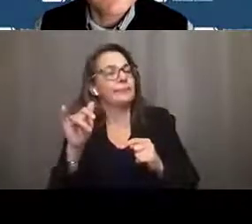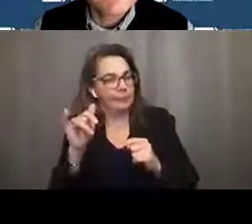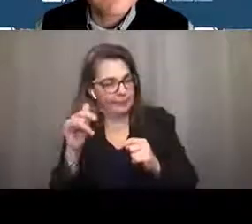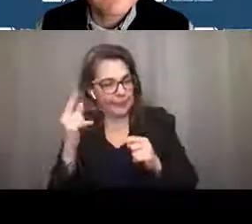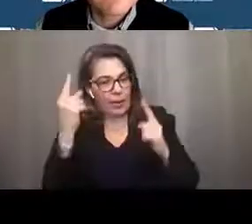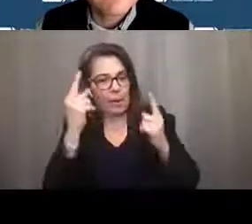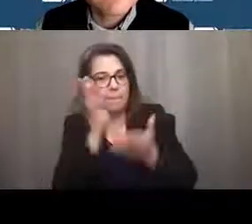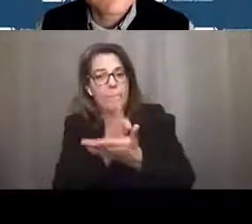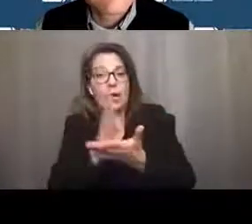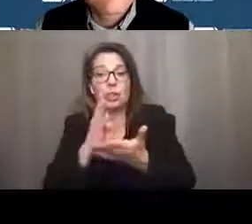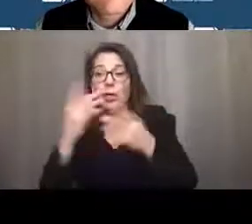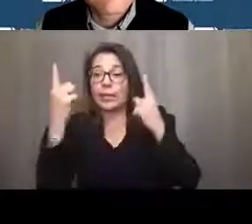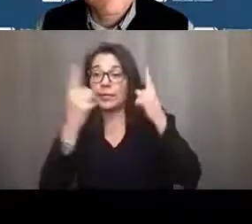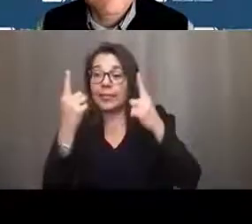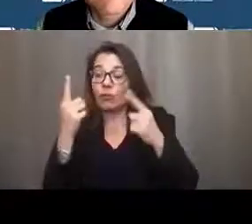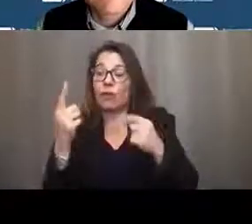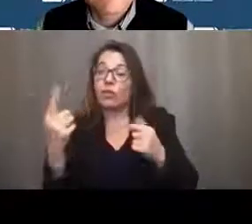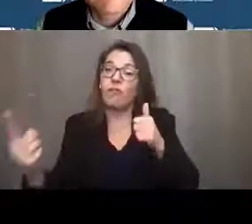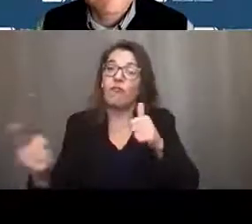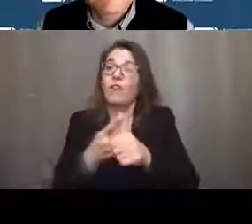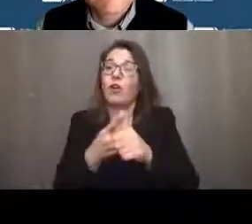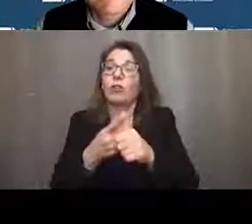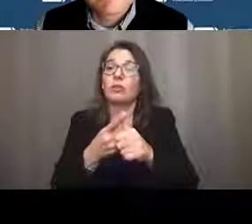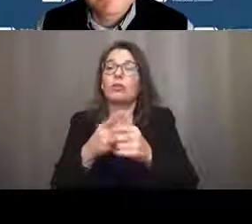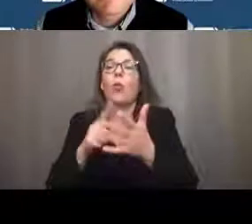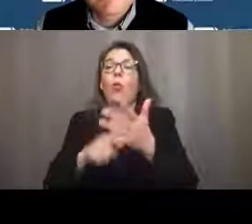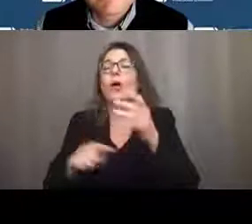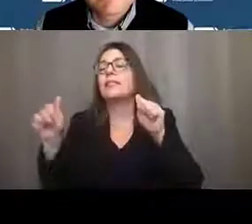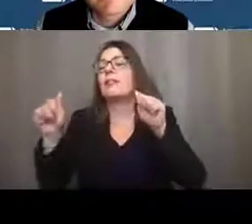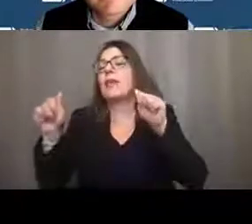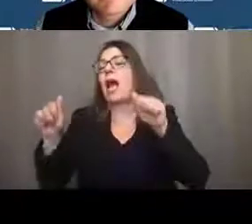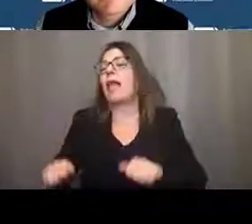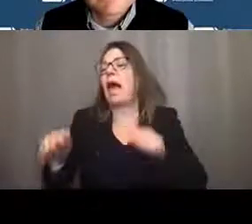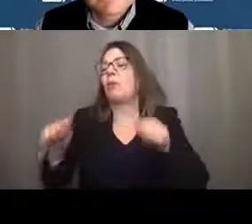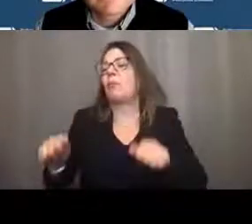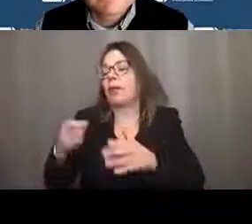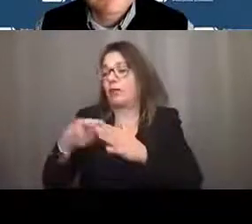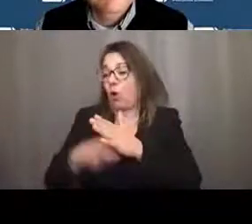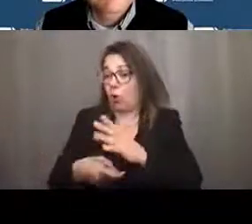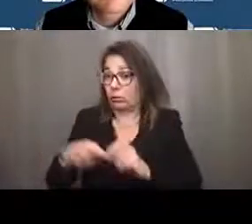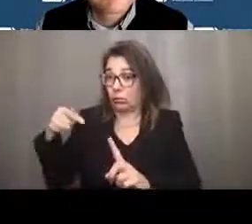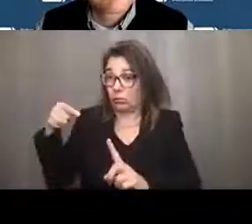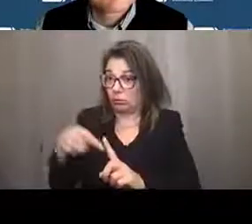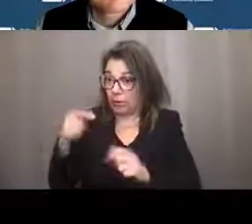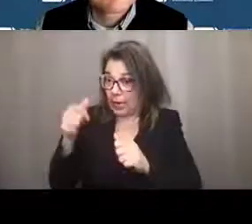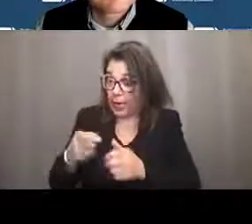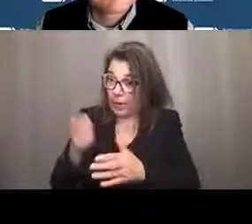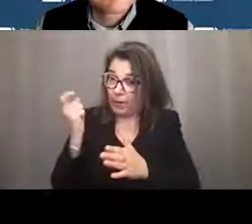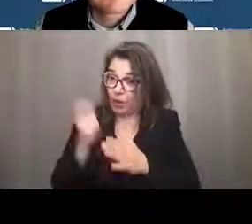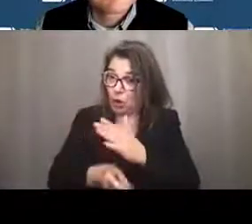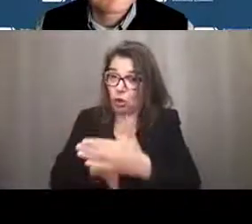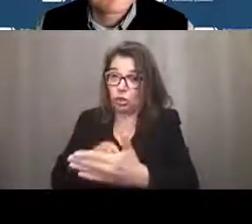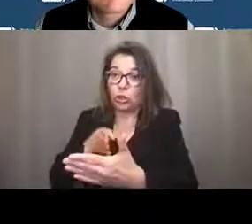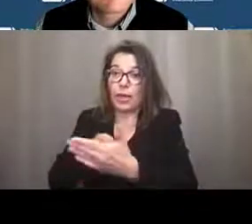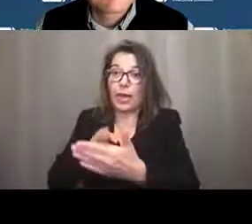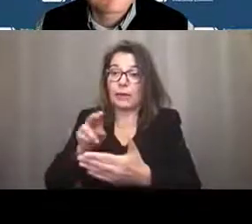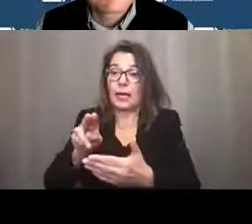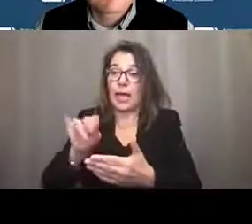The first thing you're going to want to think about is allowability of costs. Is this the type of cost that can be charged against an NIH award?